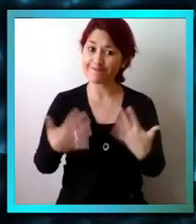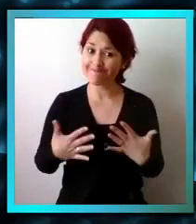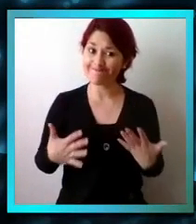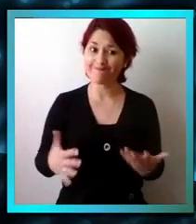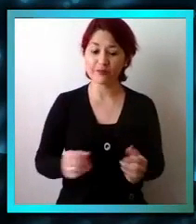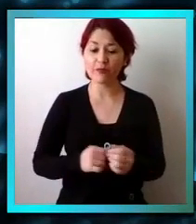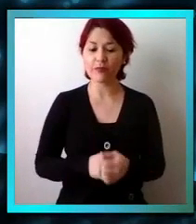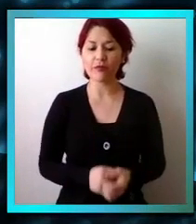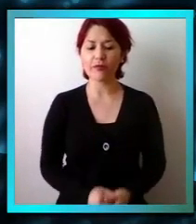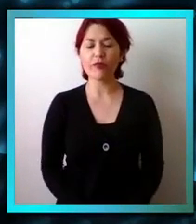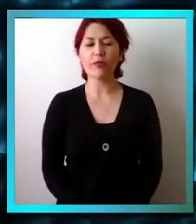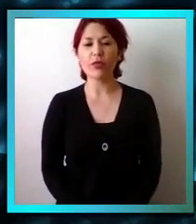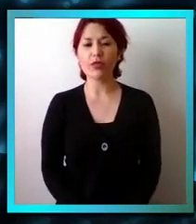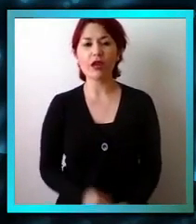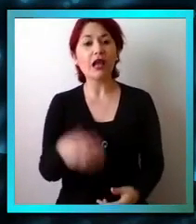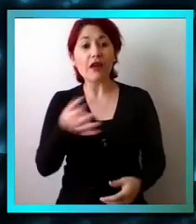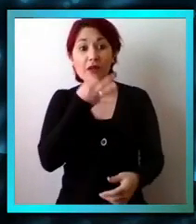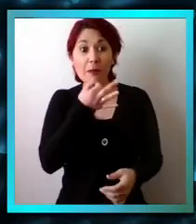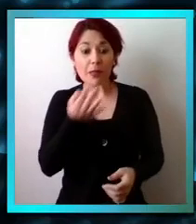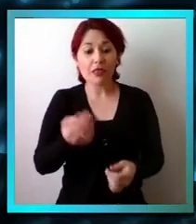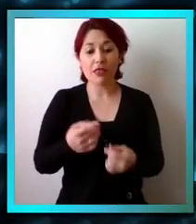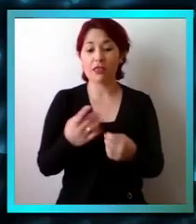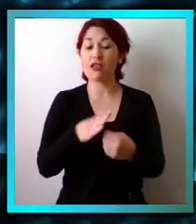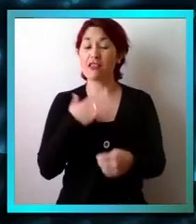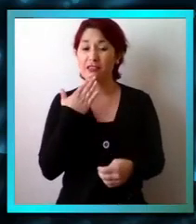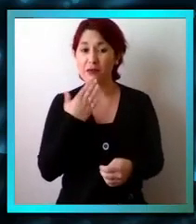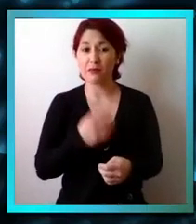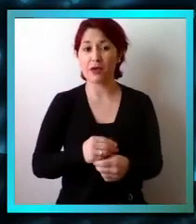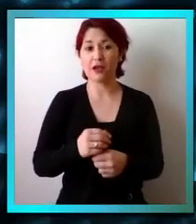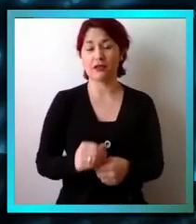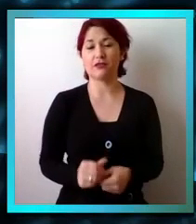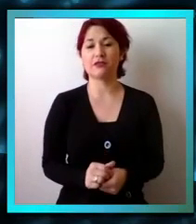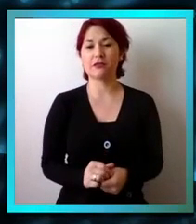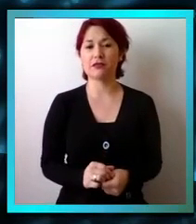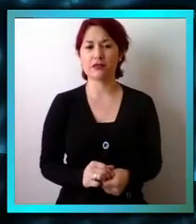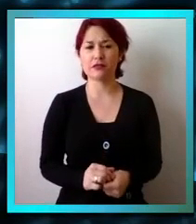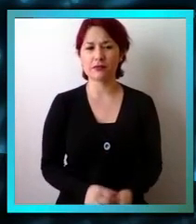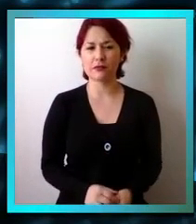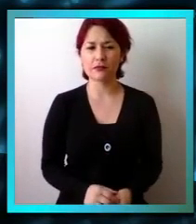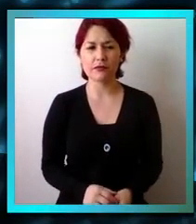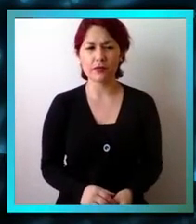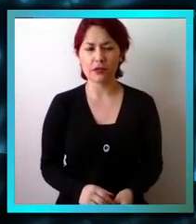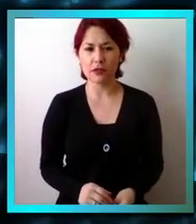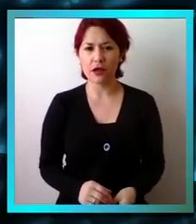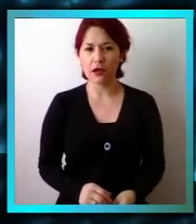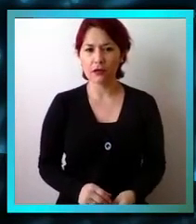systems scada uh the physical infrastructure and international things so first of all the cyber